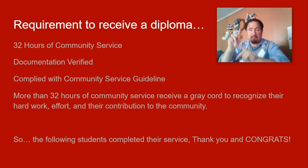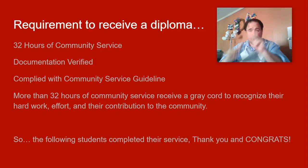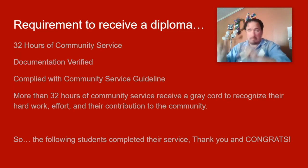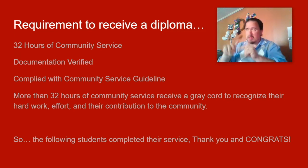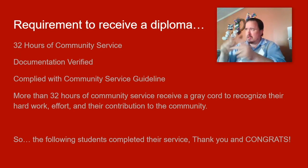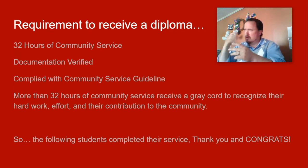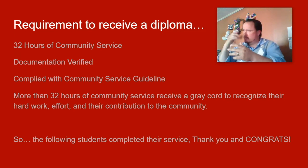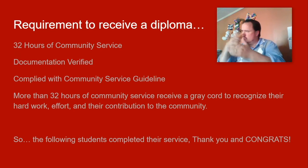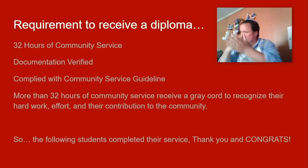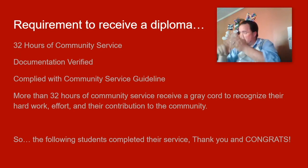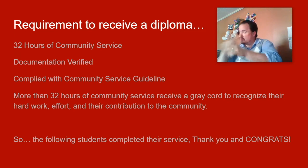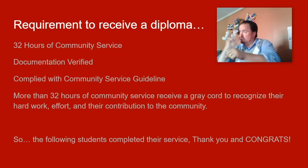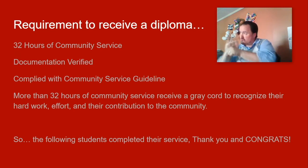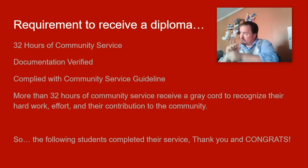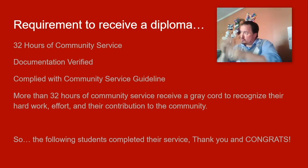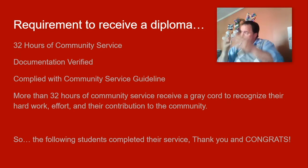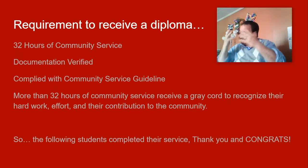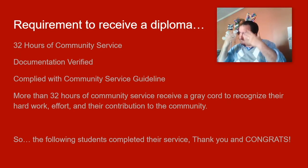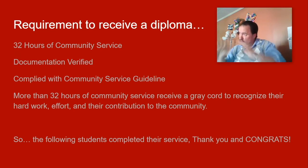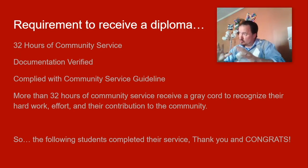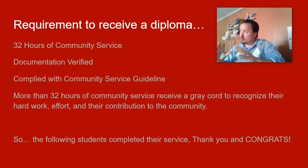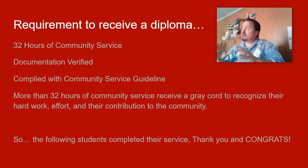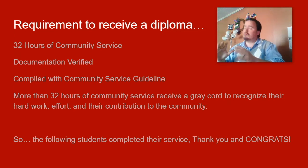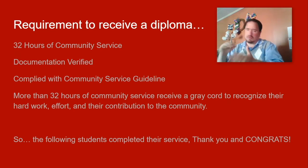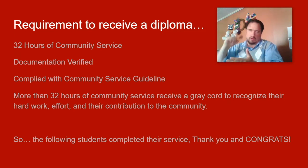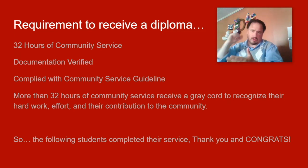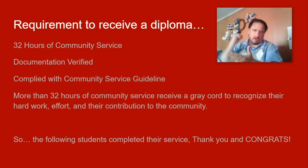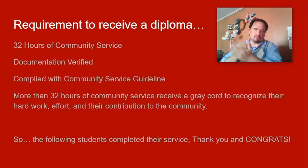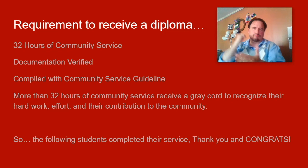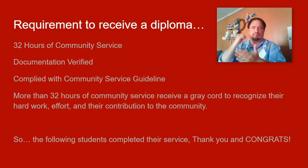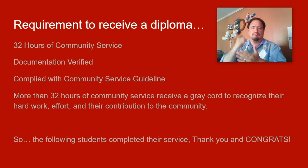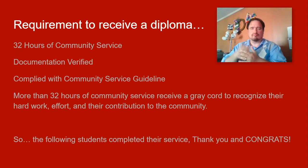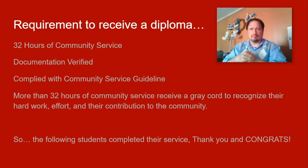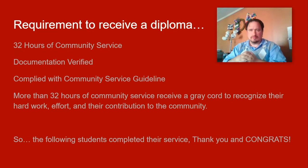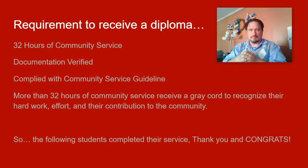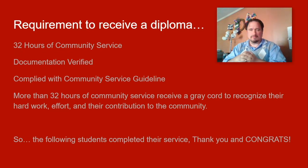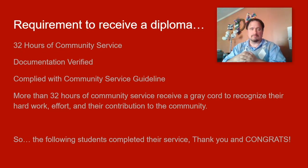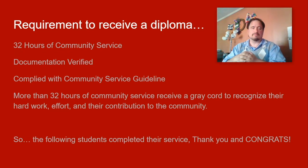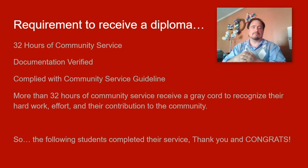I check with the appropriate people to verify, then the hours are marked as complete.